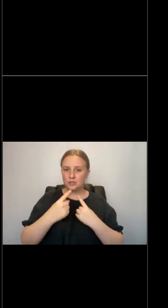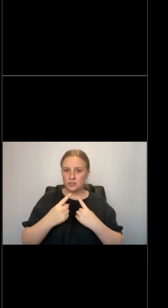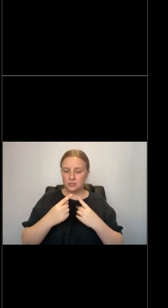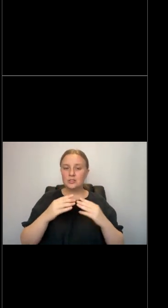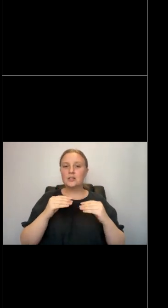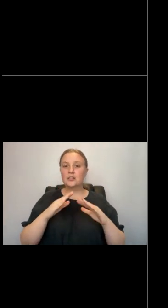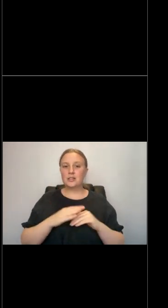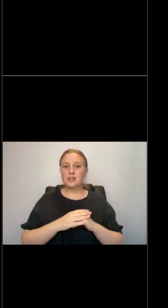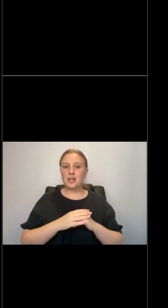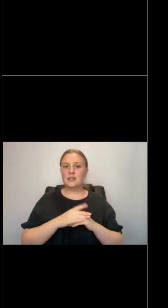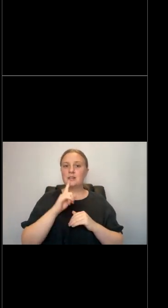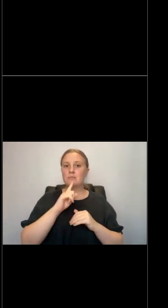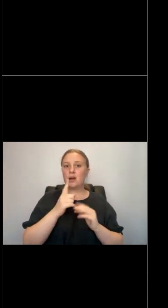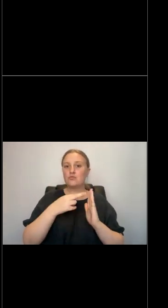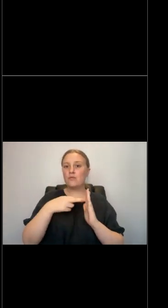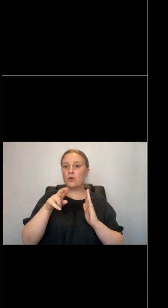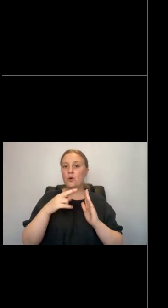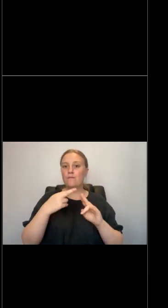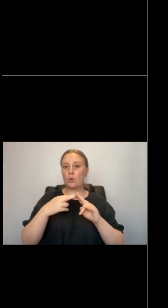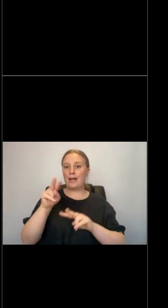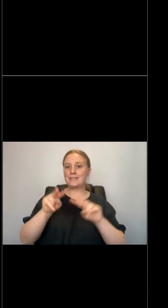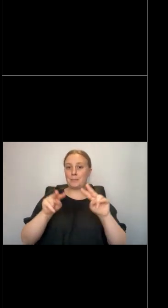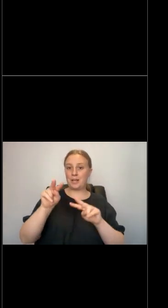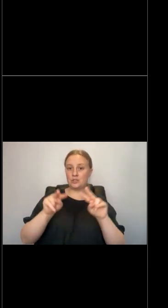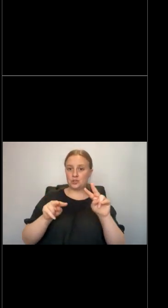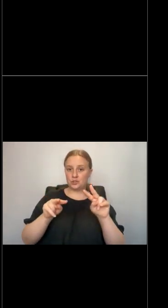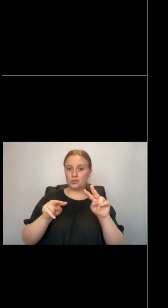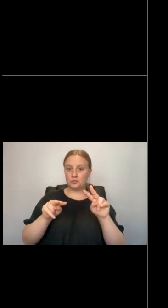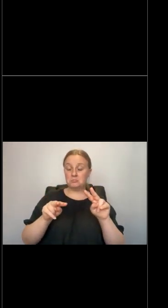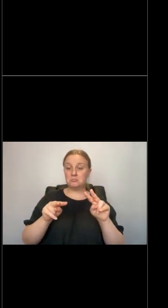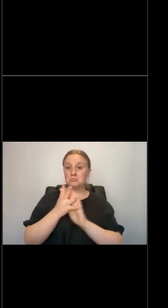so that if it's made, involves examination by one or more court